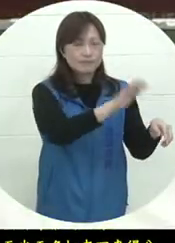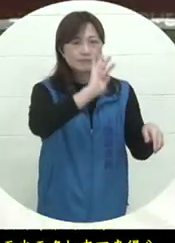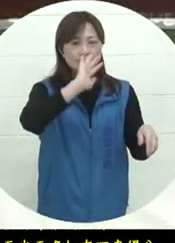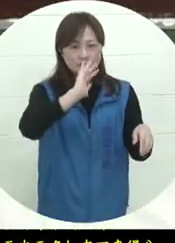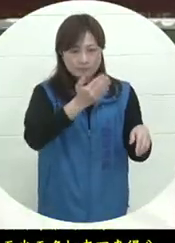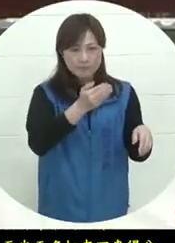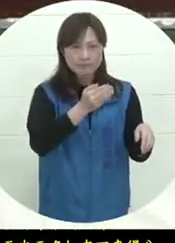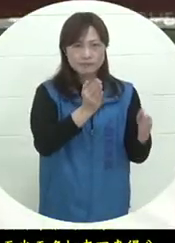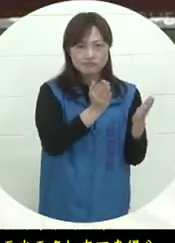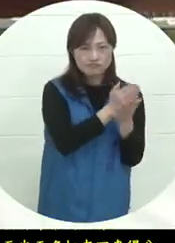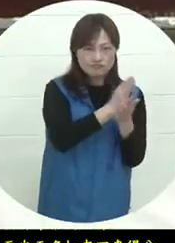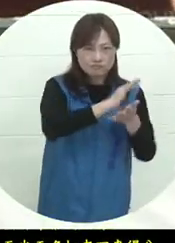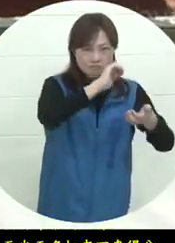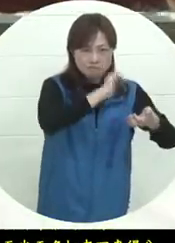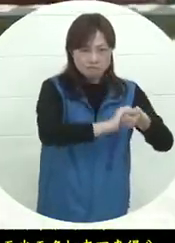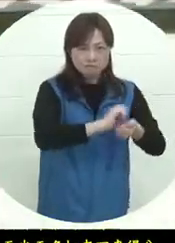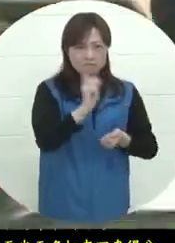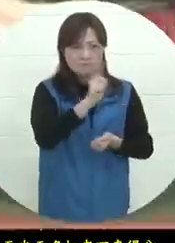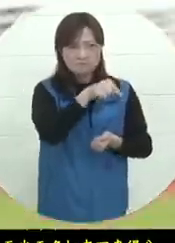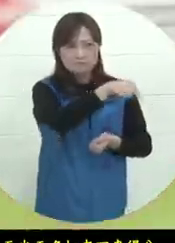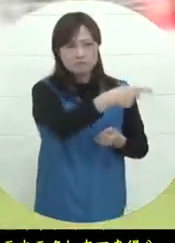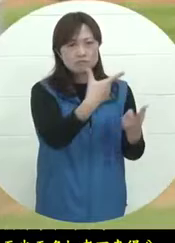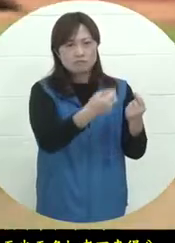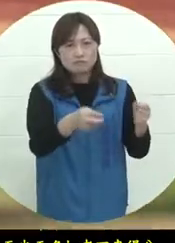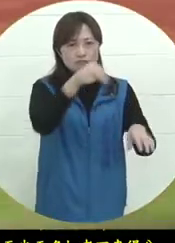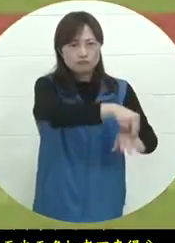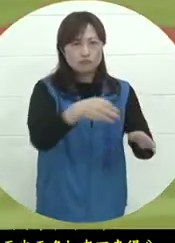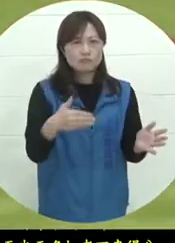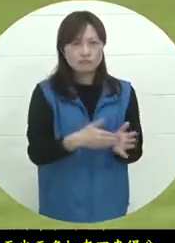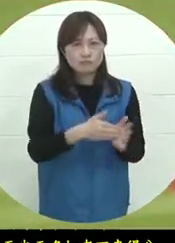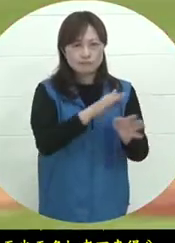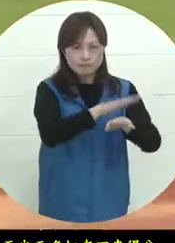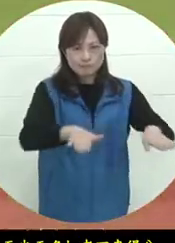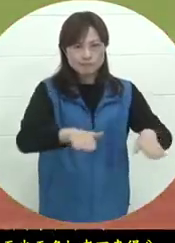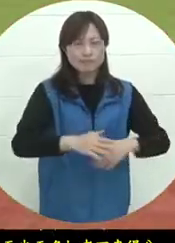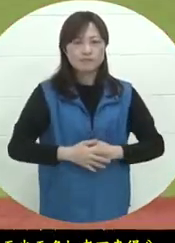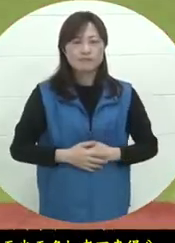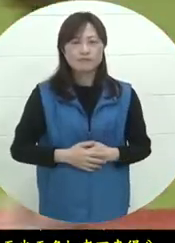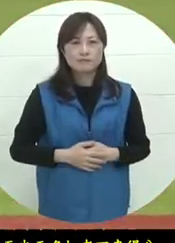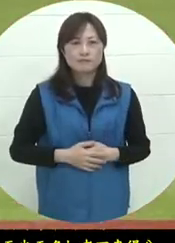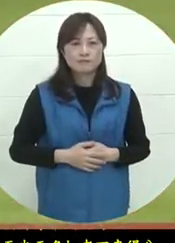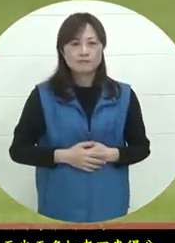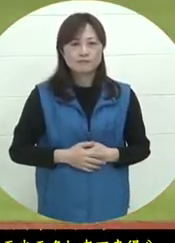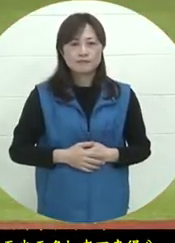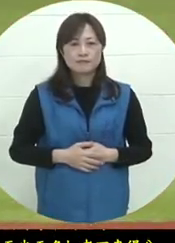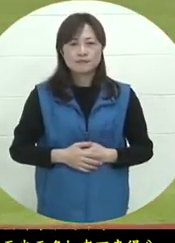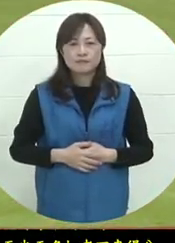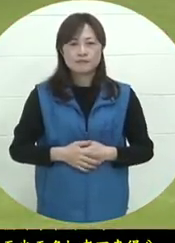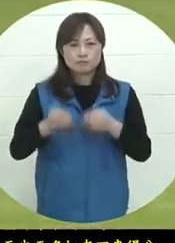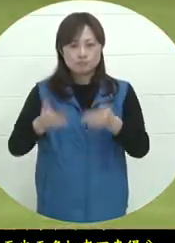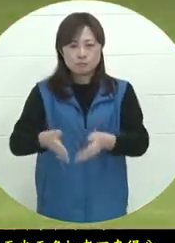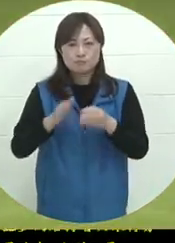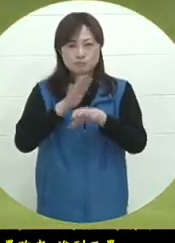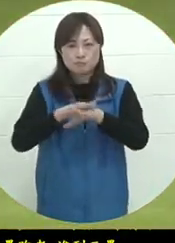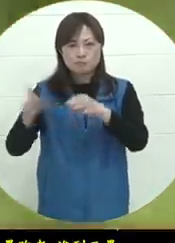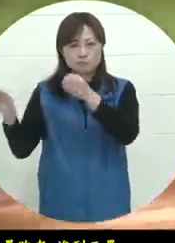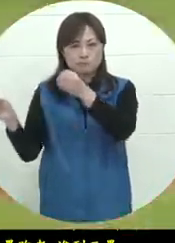judged that the runner was also safe on base. Three important hits. It was my second hit of the game.